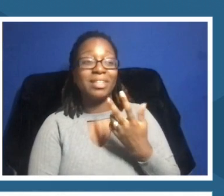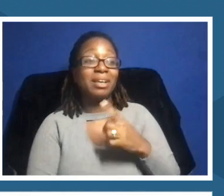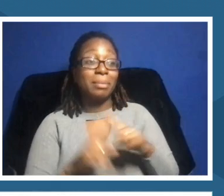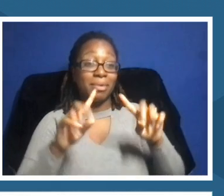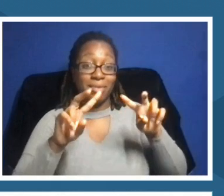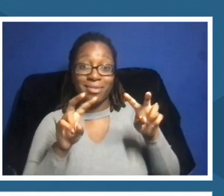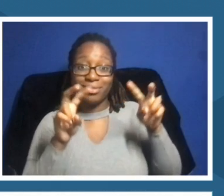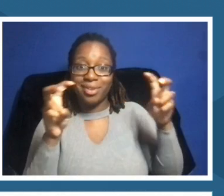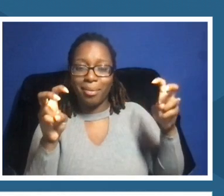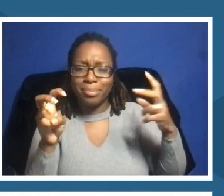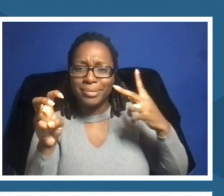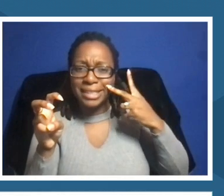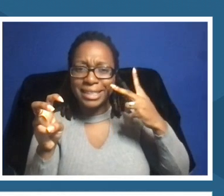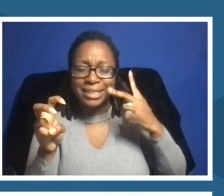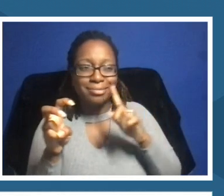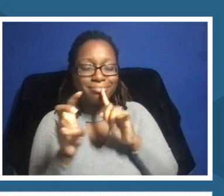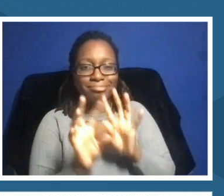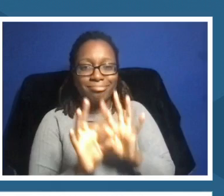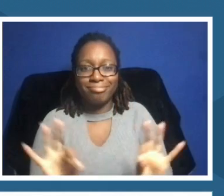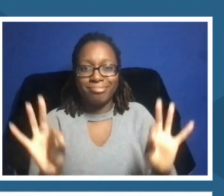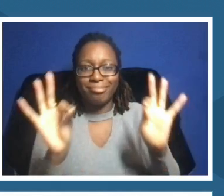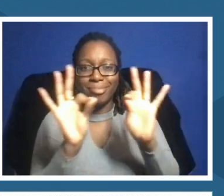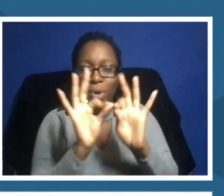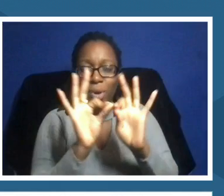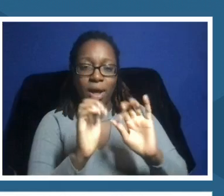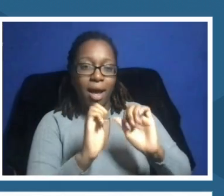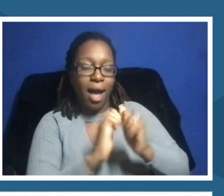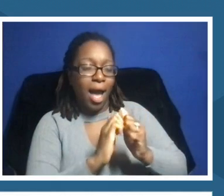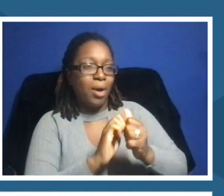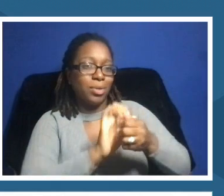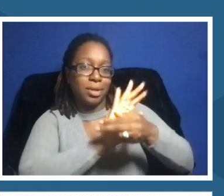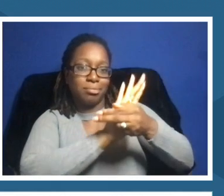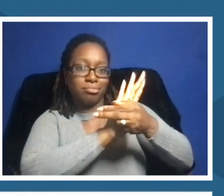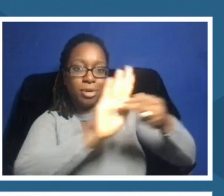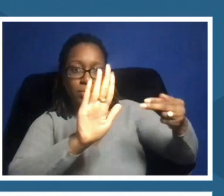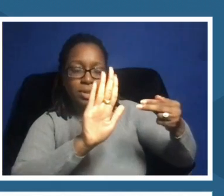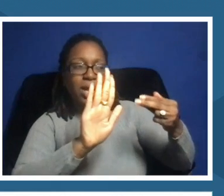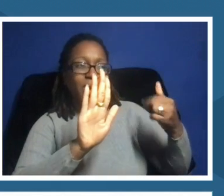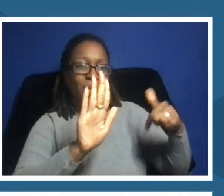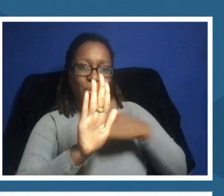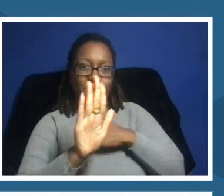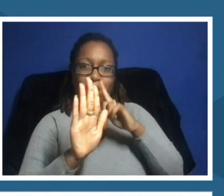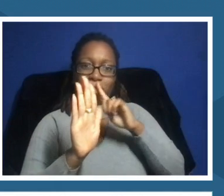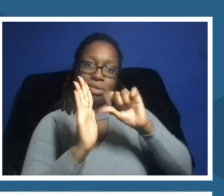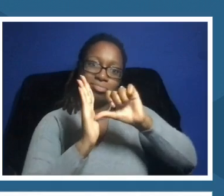highlighting how those stereotypes impact all groups oftentimes i think